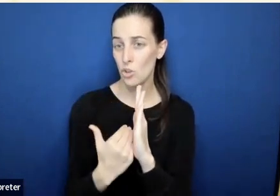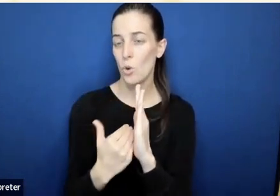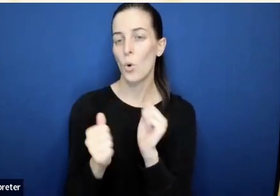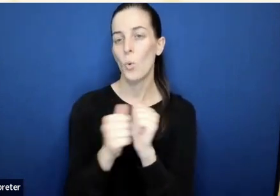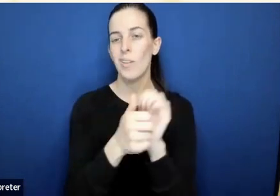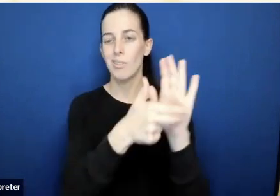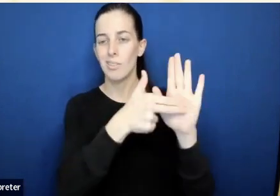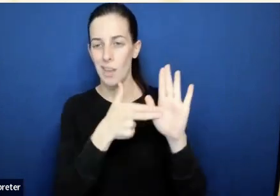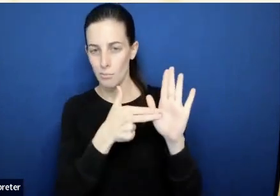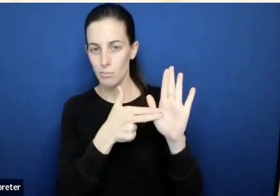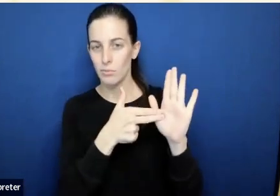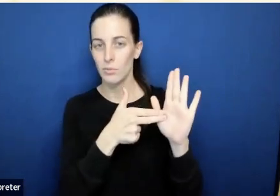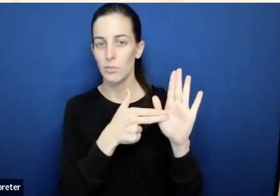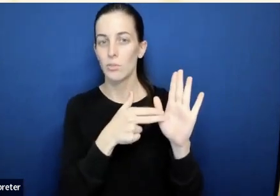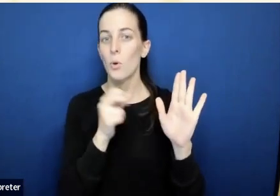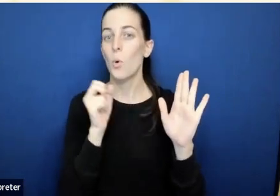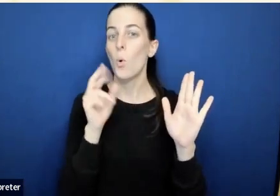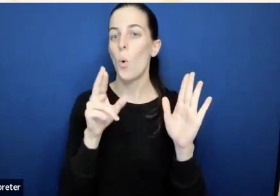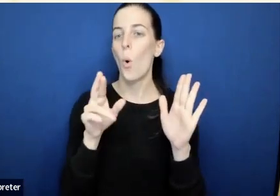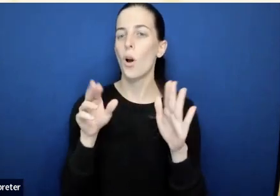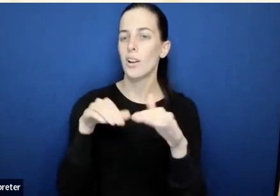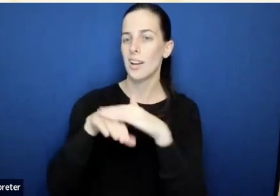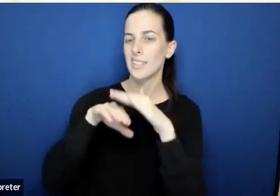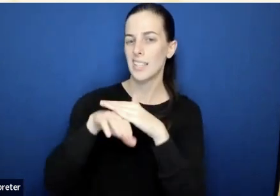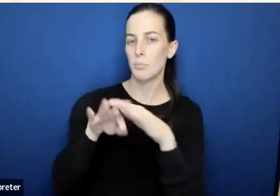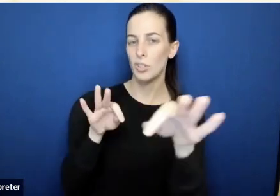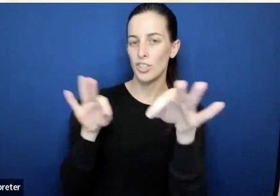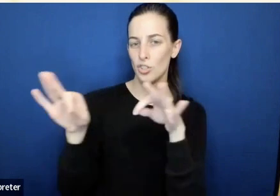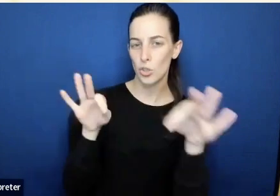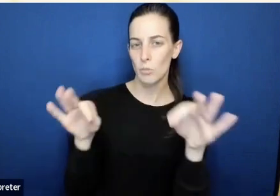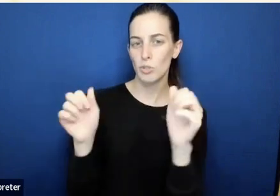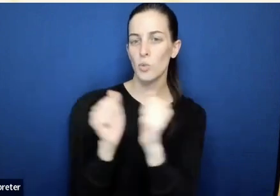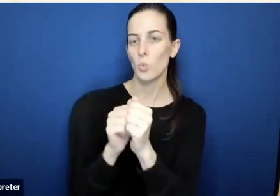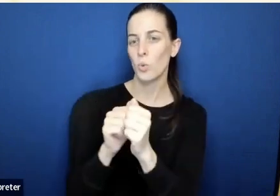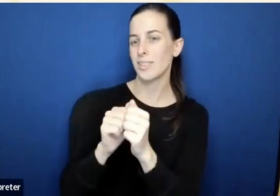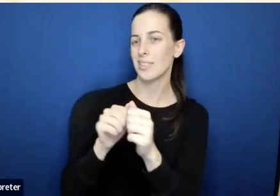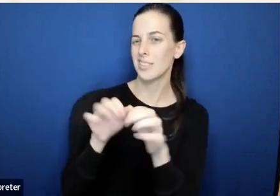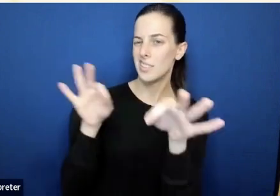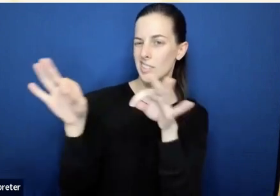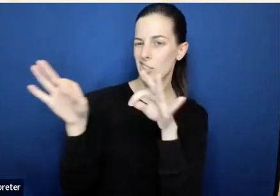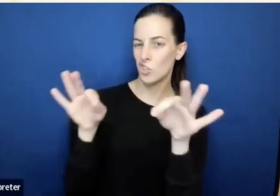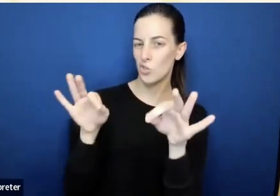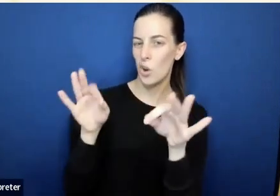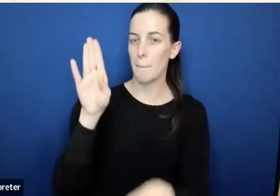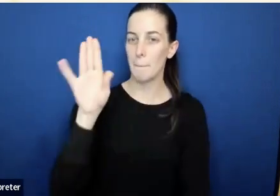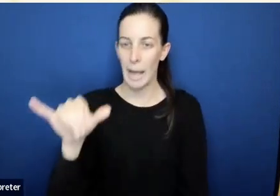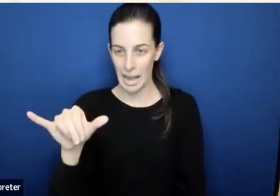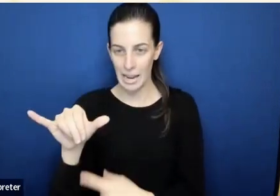or they can provide accessible description with the help of aria-describedby. Authors can add…